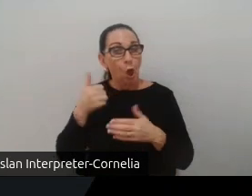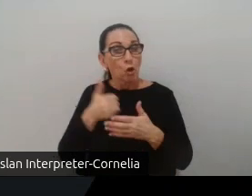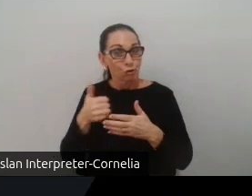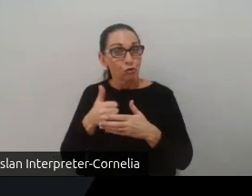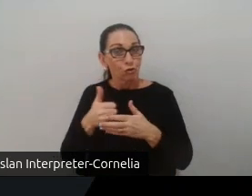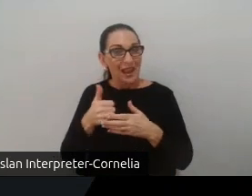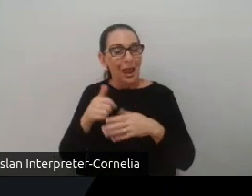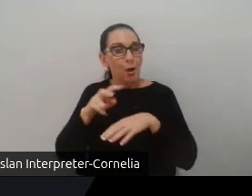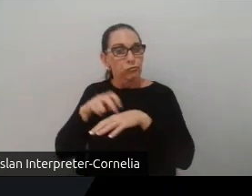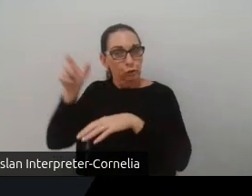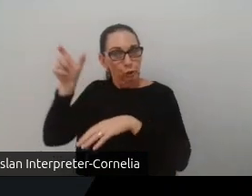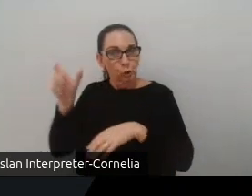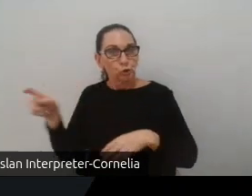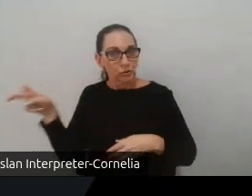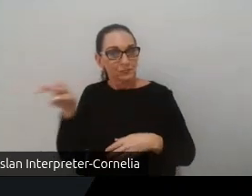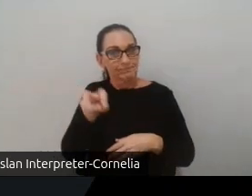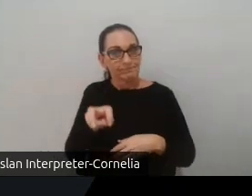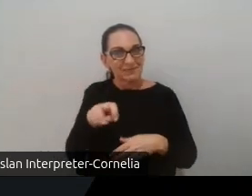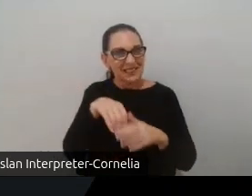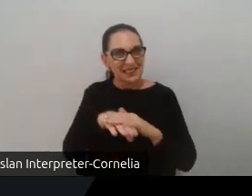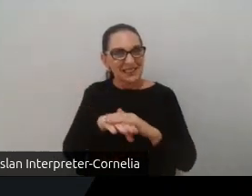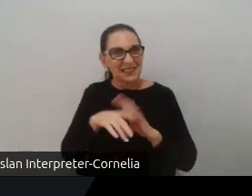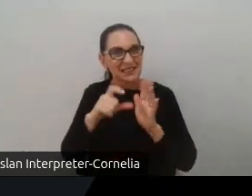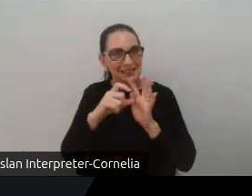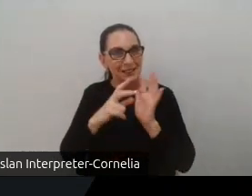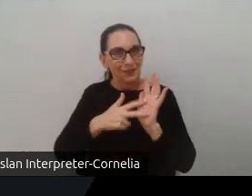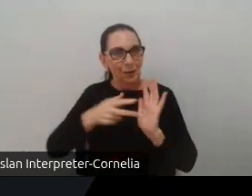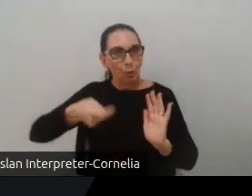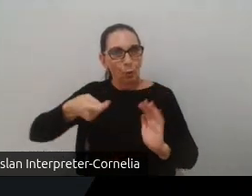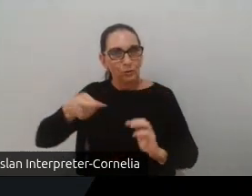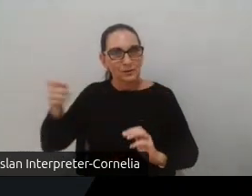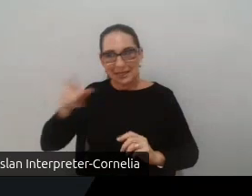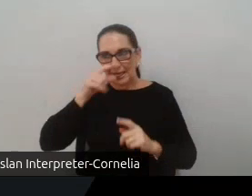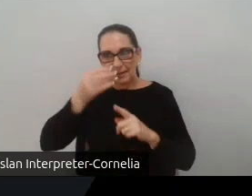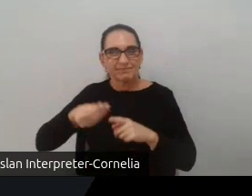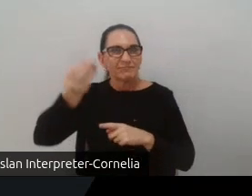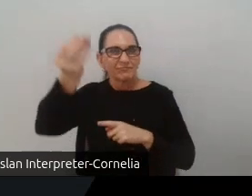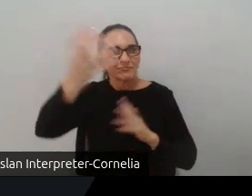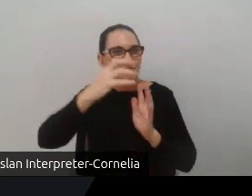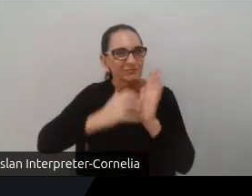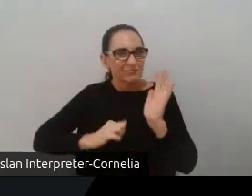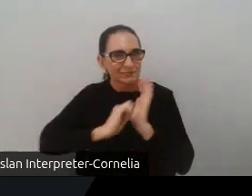court. Um and they are very good at providing these to the magistrate. They can also look at